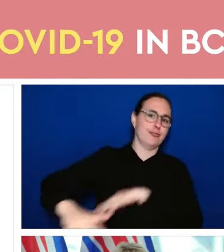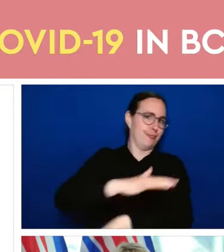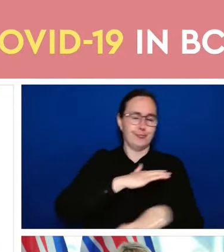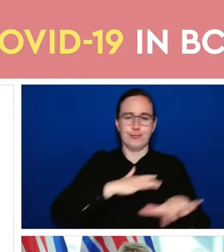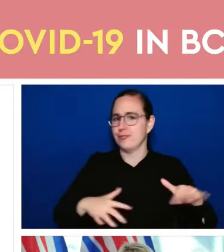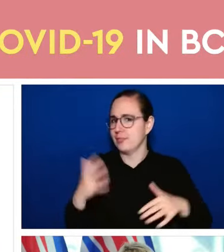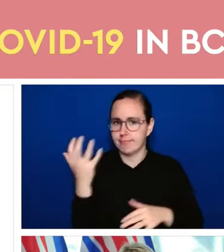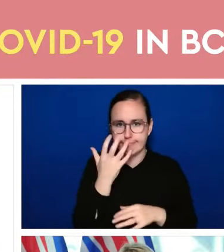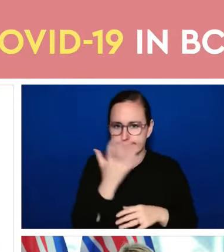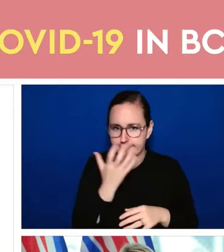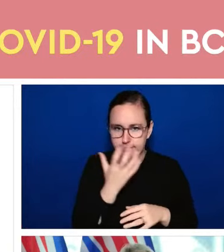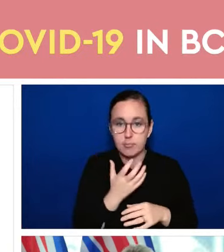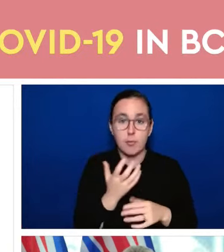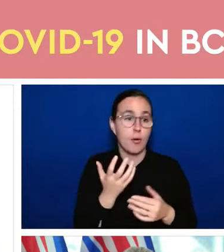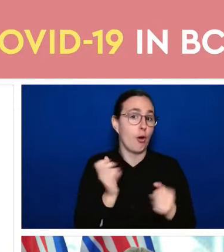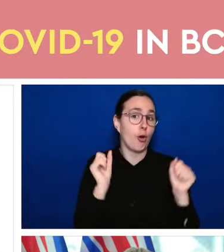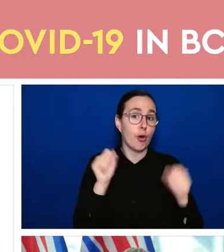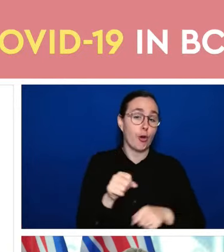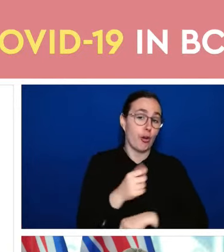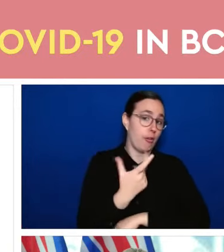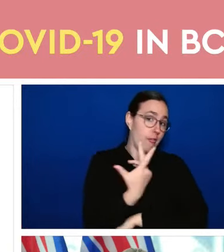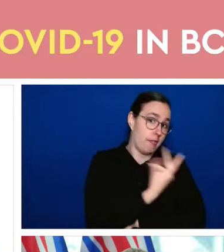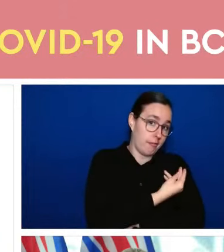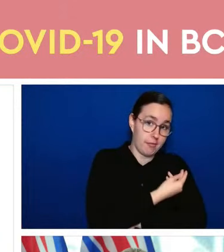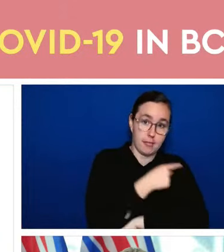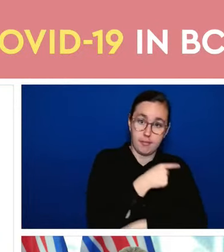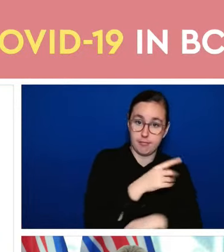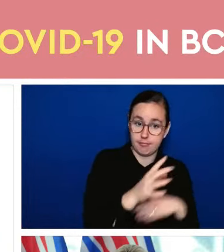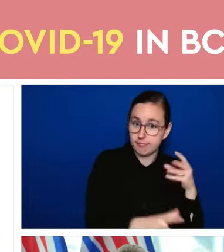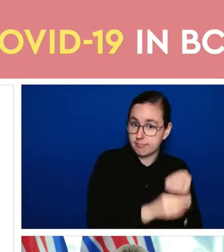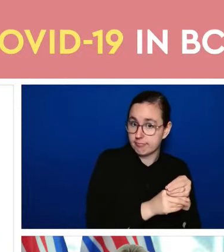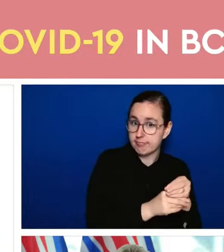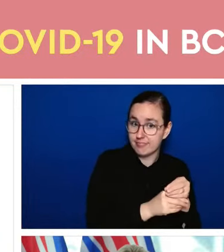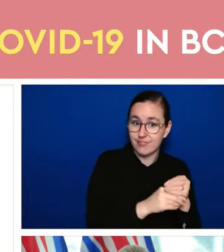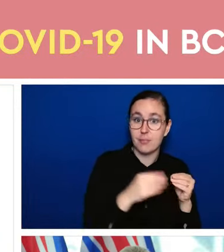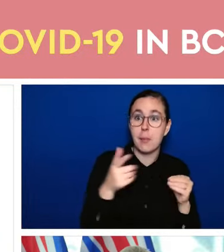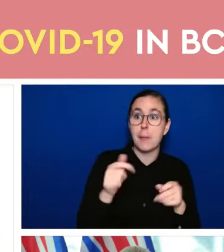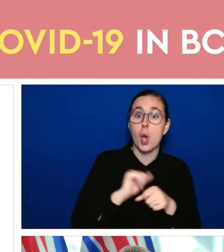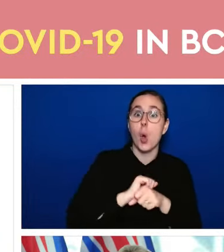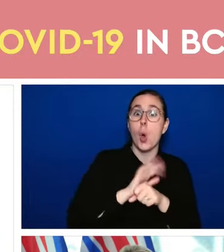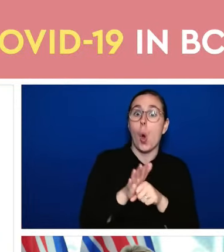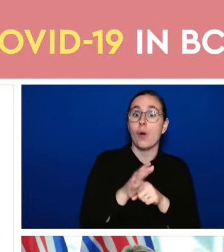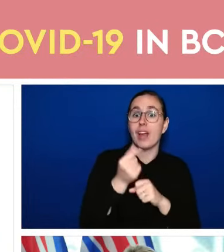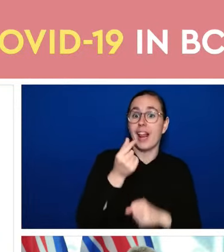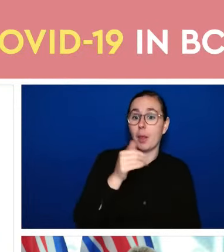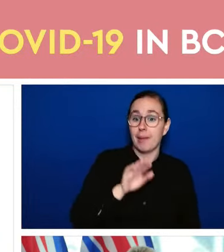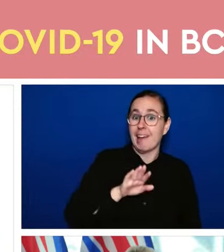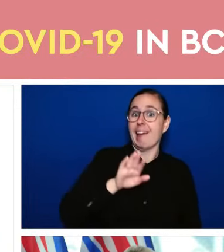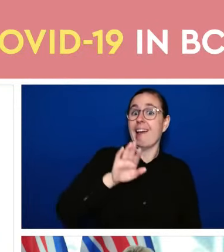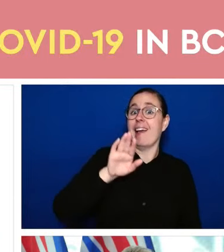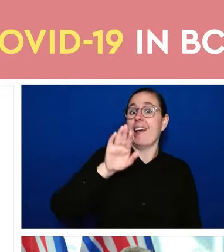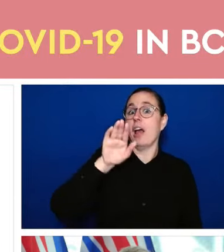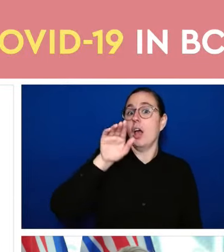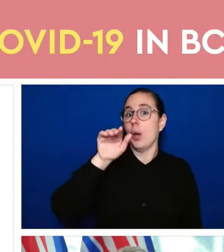doses of that of course is surging as well in November and